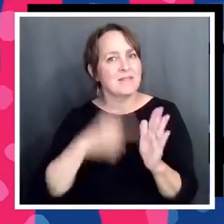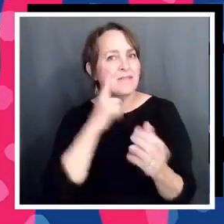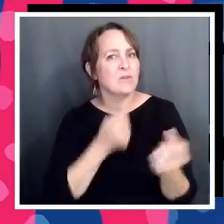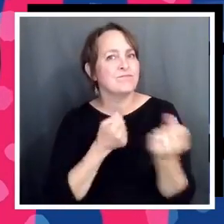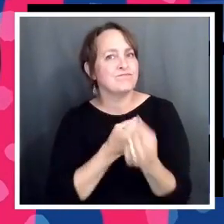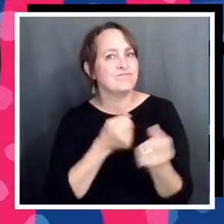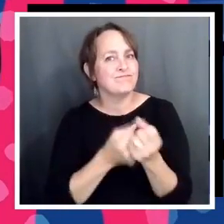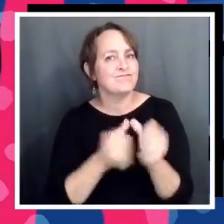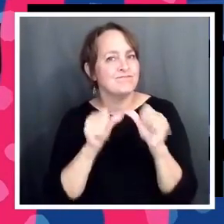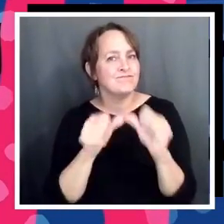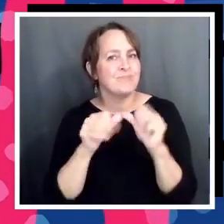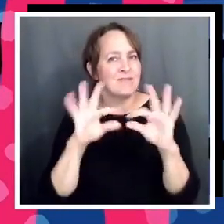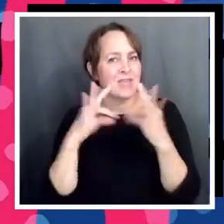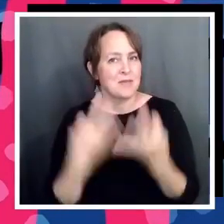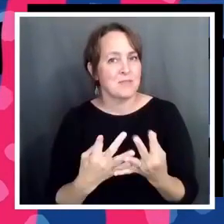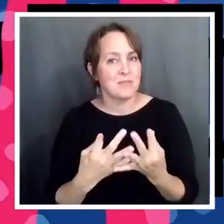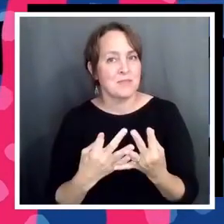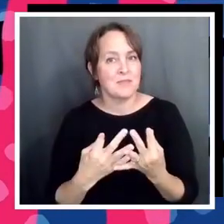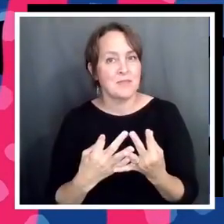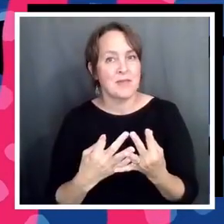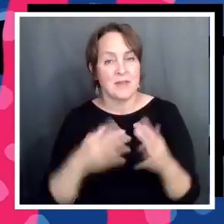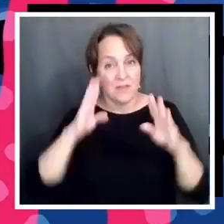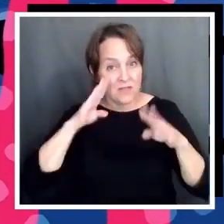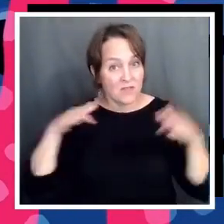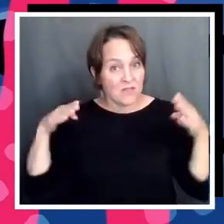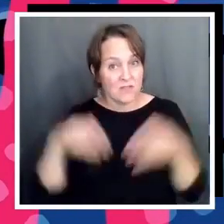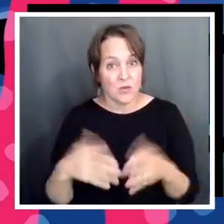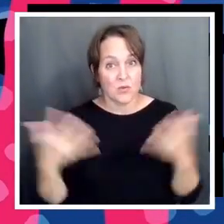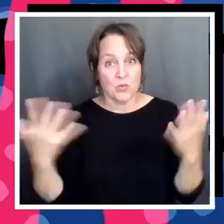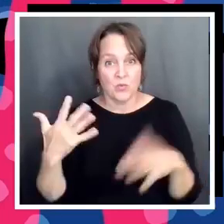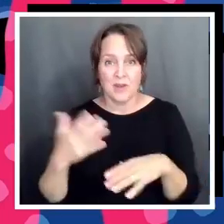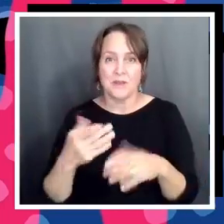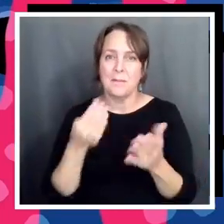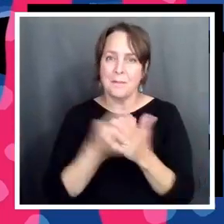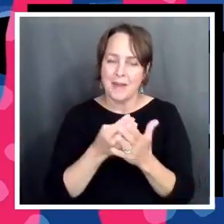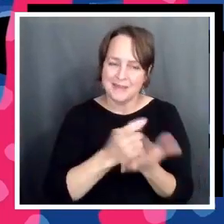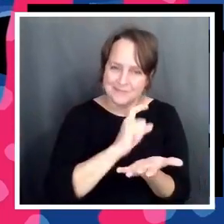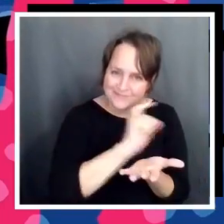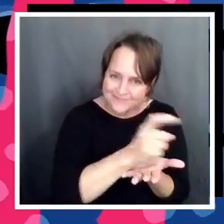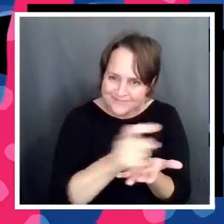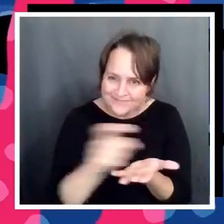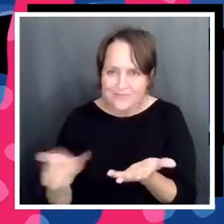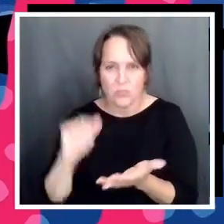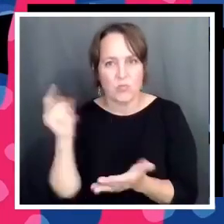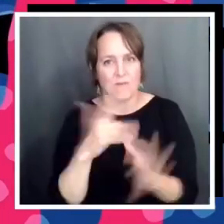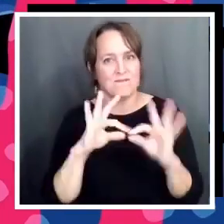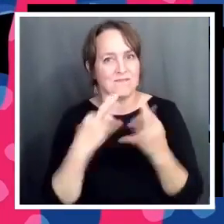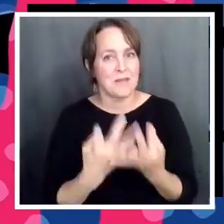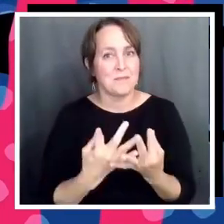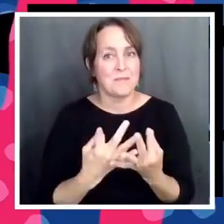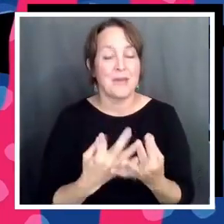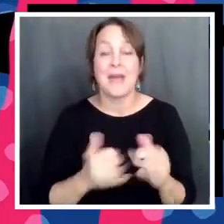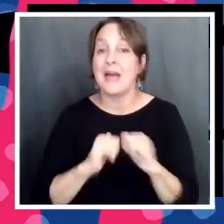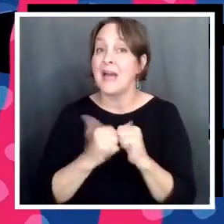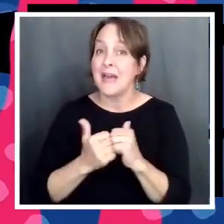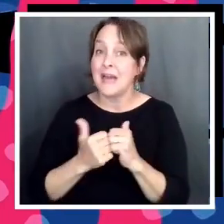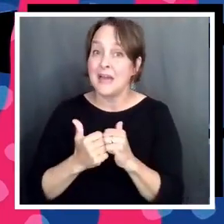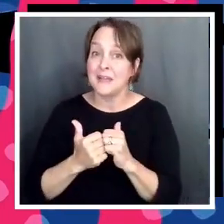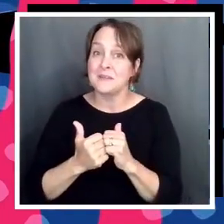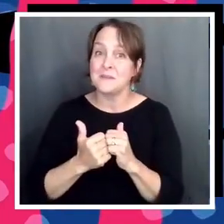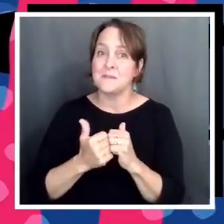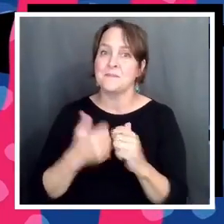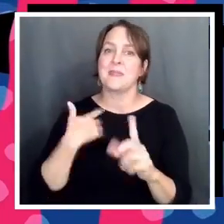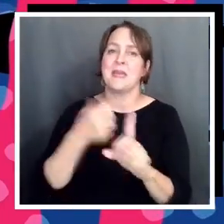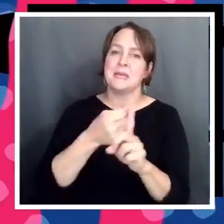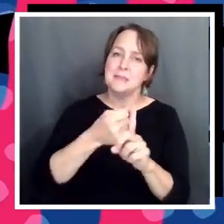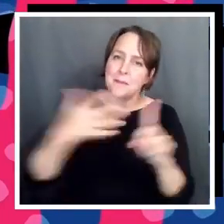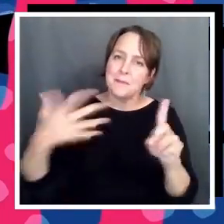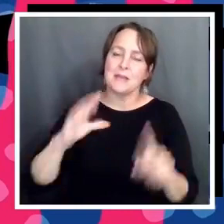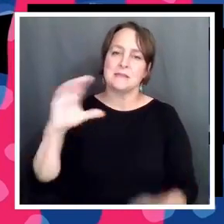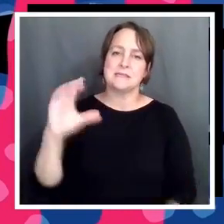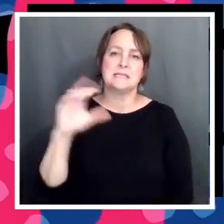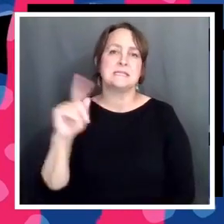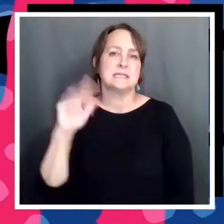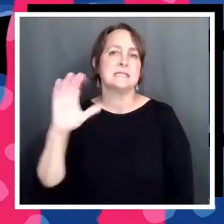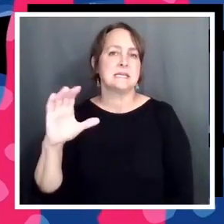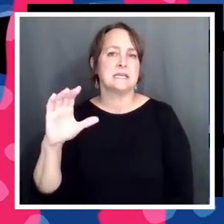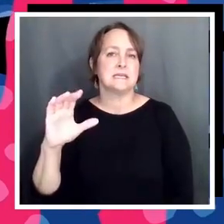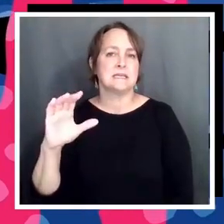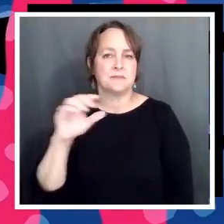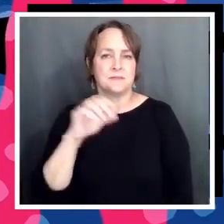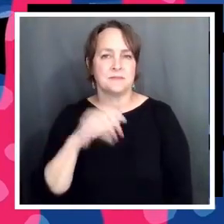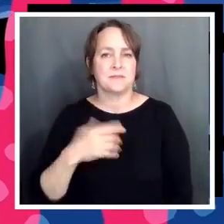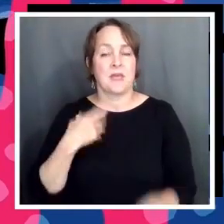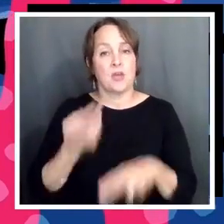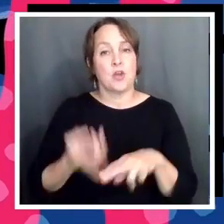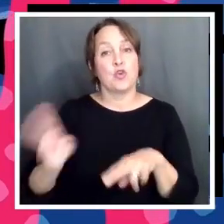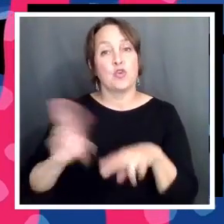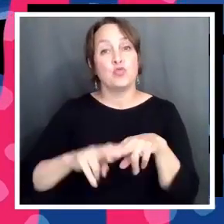PROVIDE MEANINGFUL, SUSTAINED